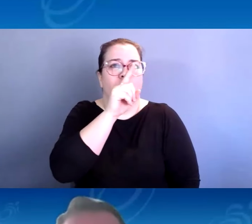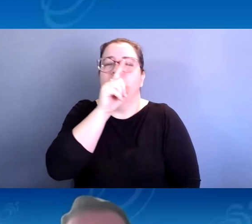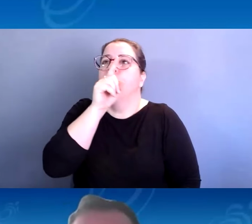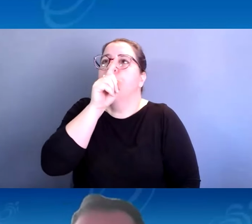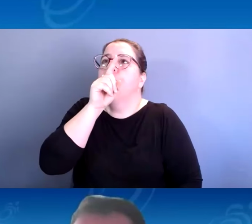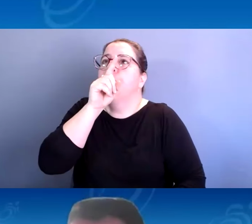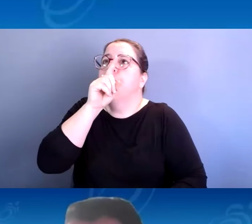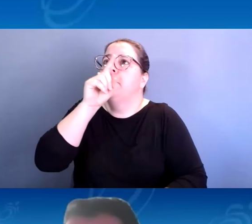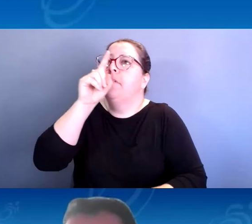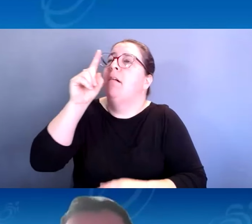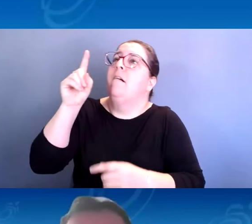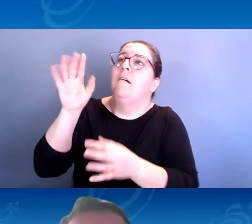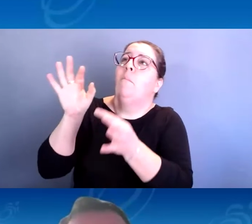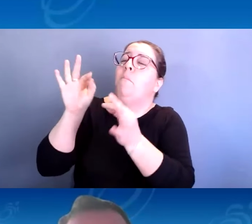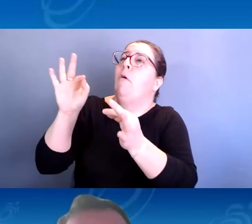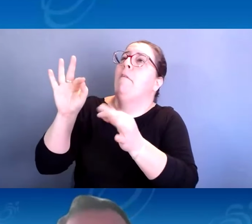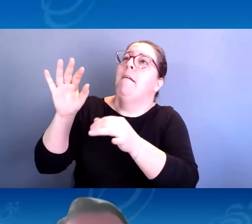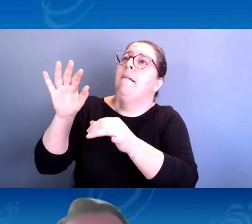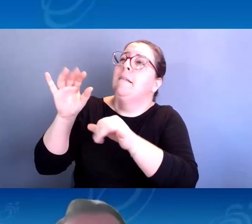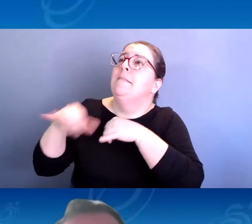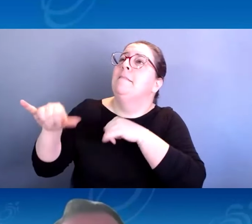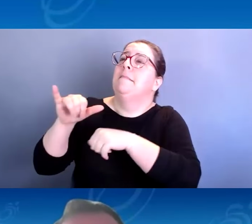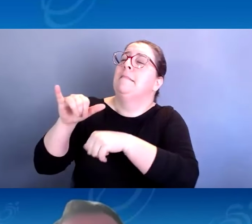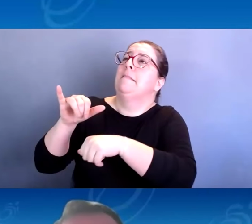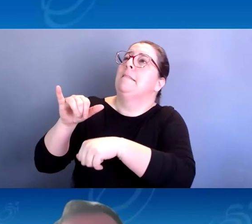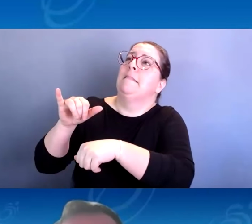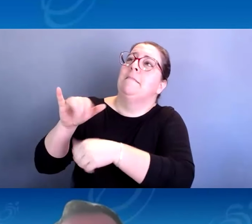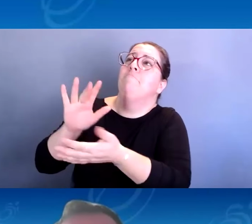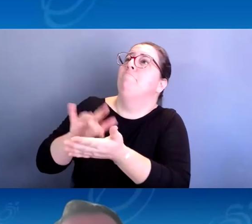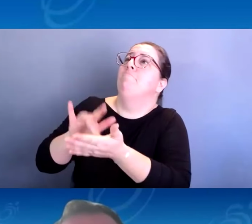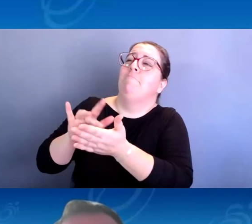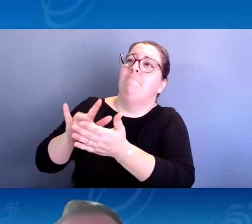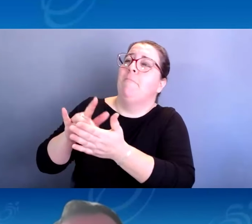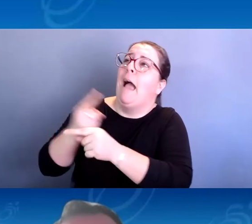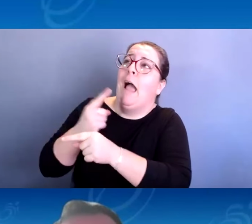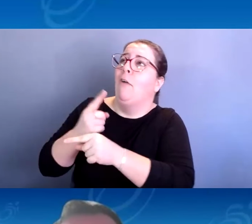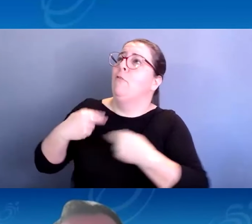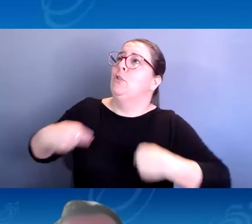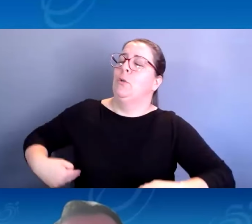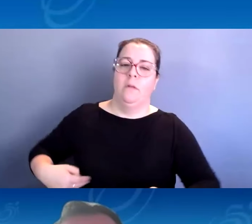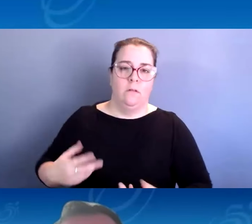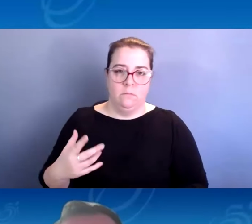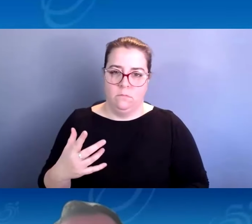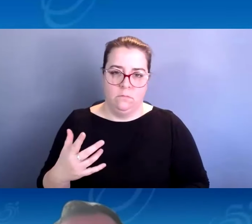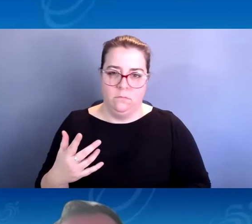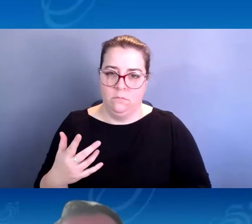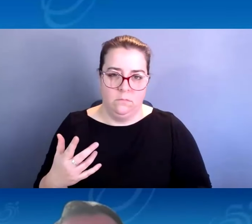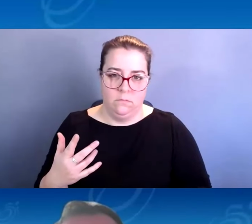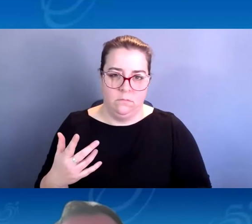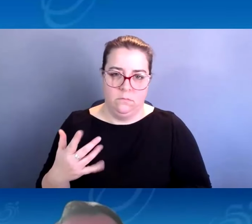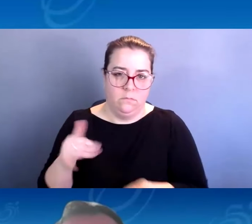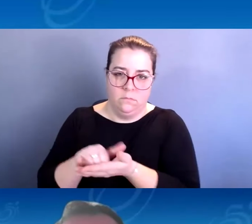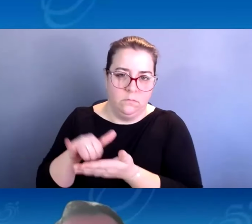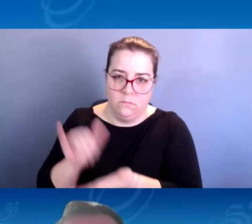who's who's about as mythical as the Loch Ness monster. Right. And so, so I think I think we need to go from here to there